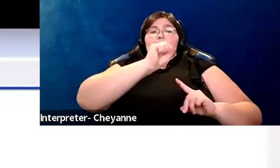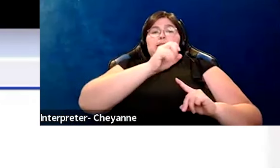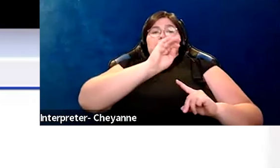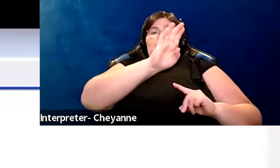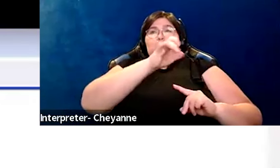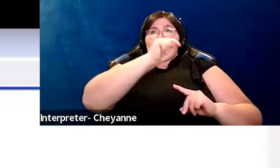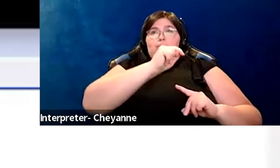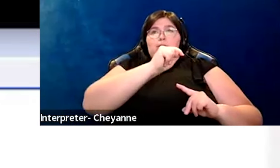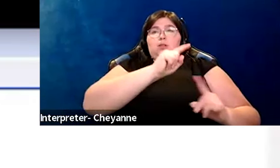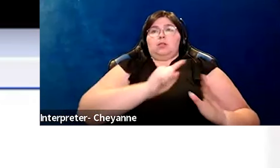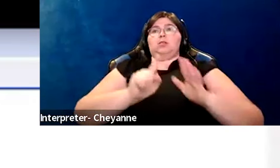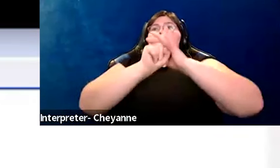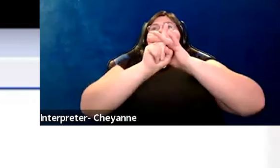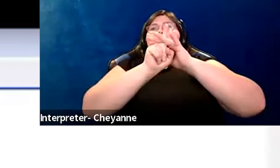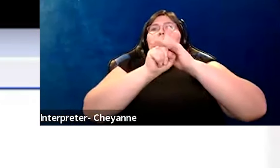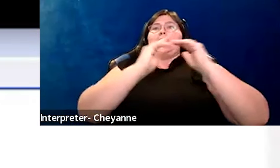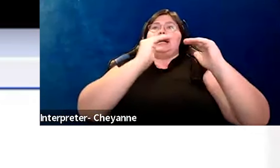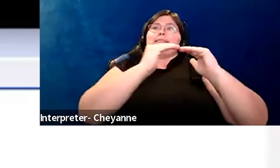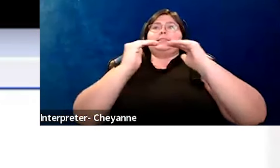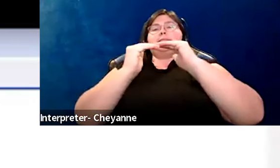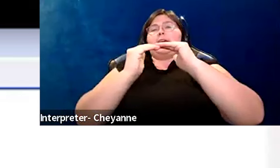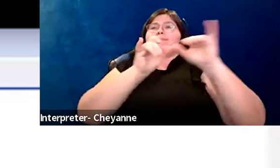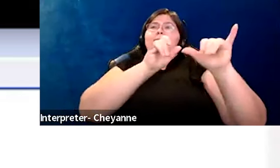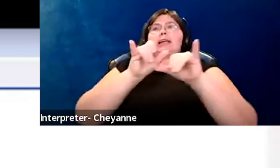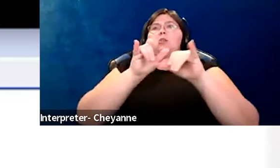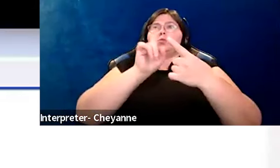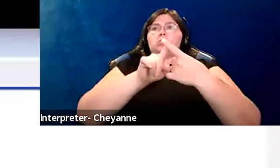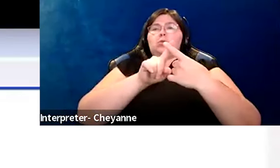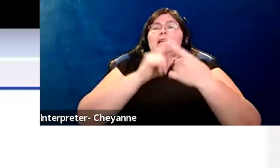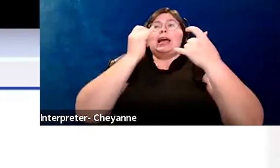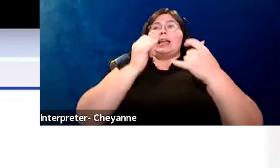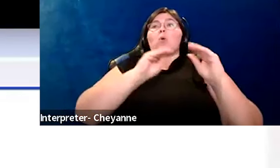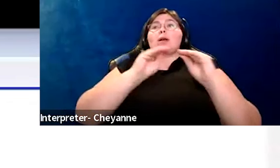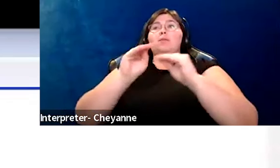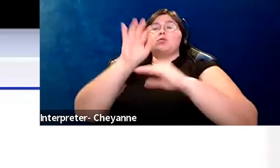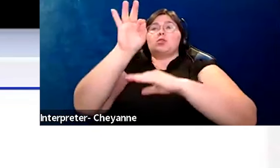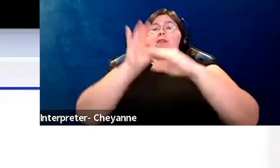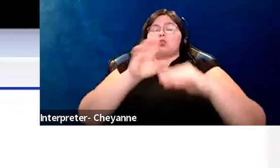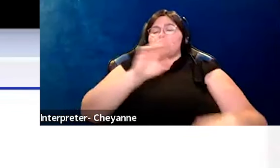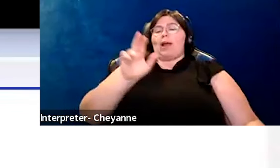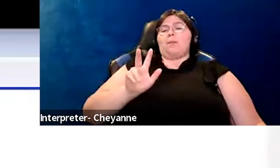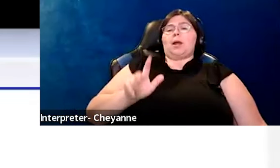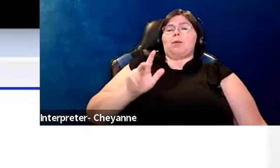Now we're going to move on to the fraction. I'm going to press the right arrow key again.